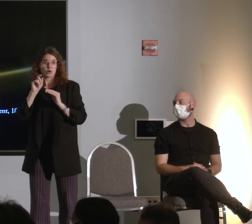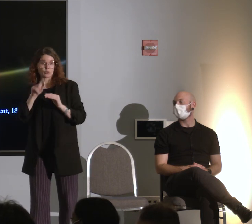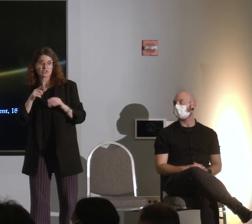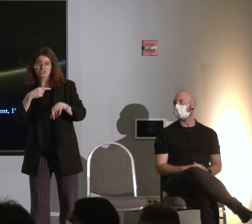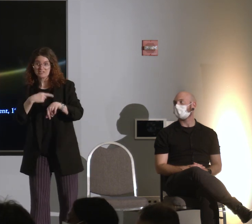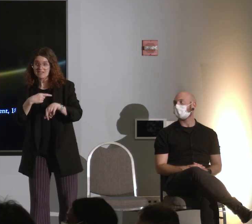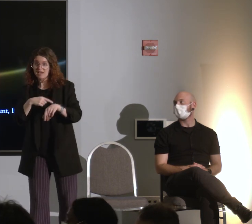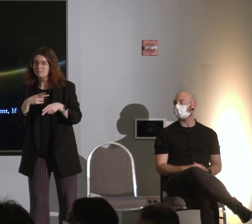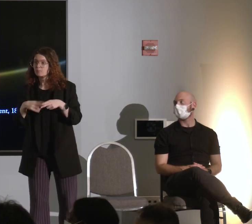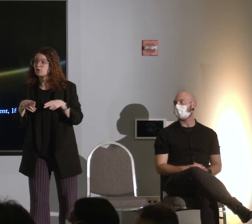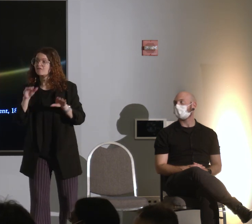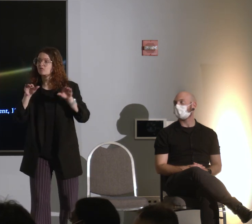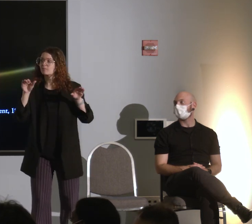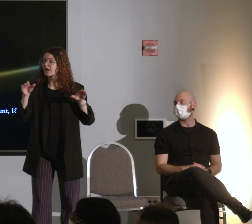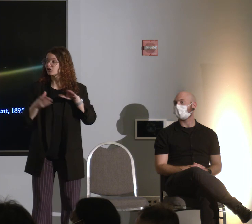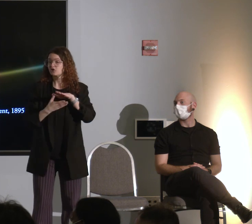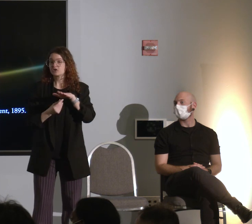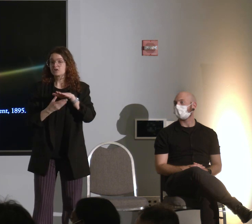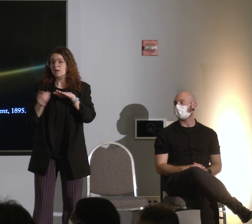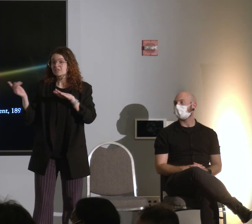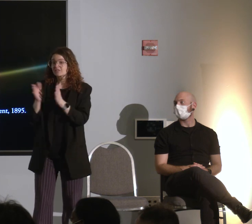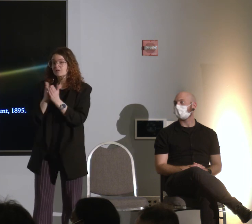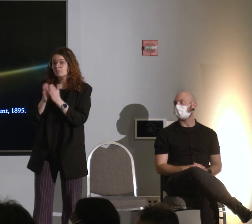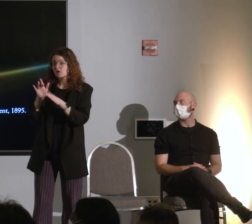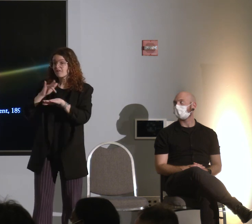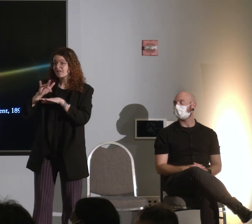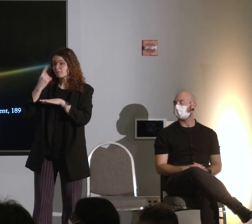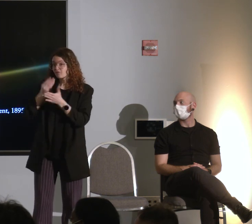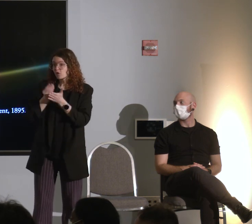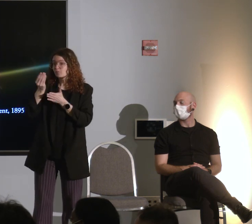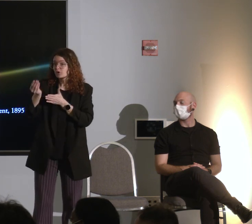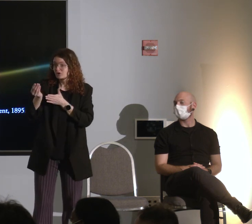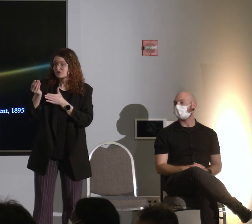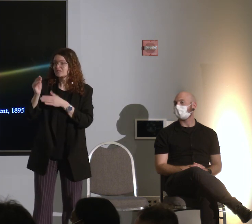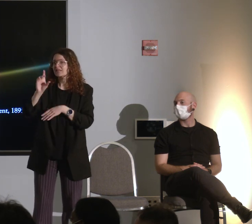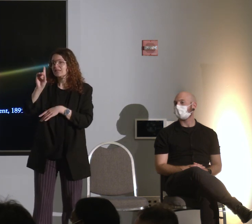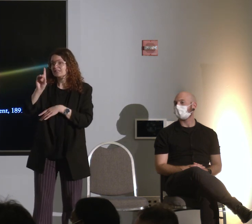Just a brief reminder. Copies of Mr. Howard's book are available for purchase in the D-E-F Room